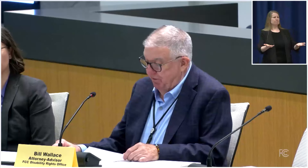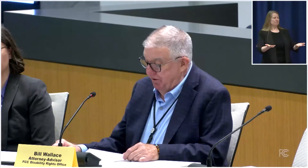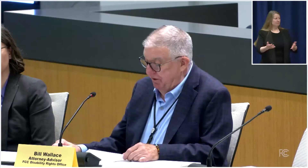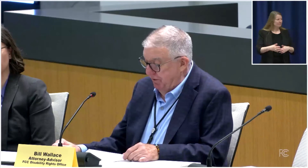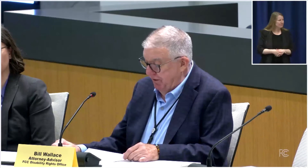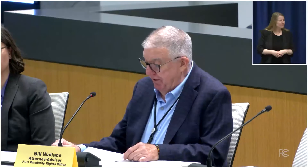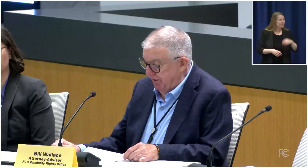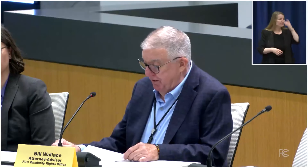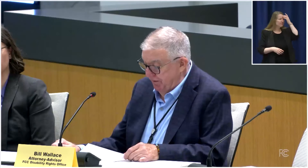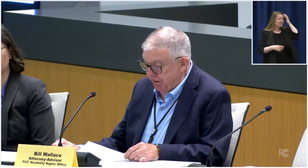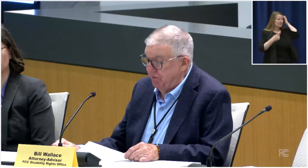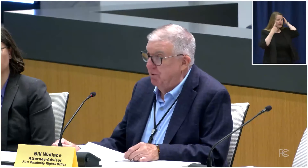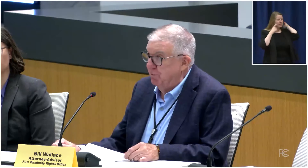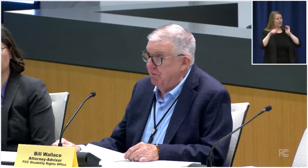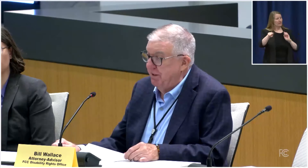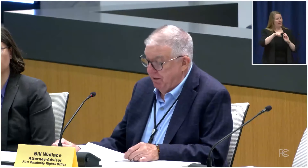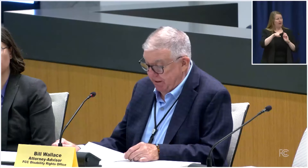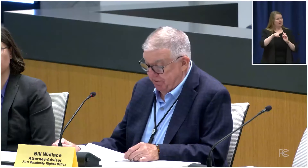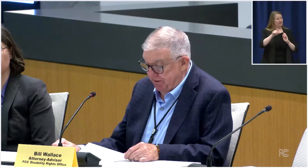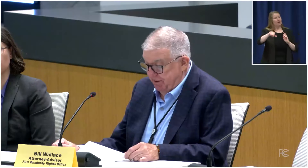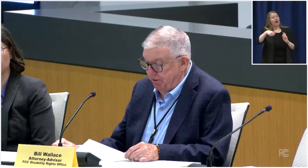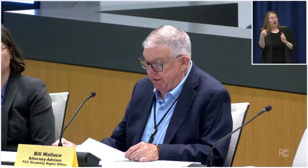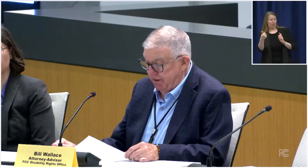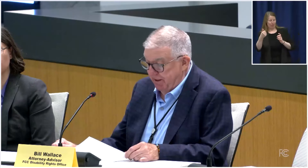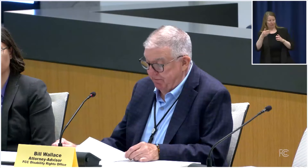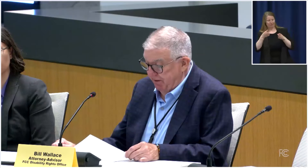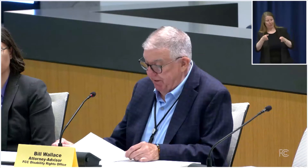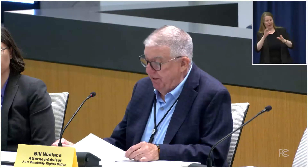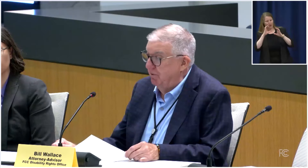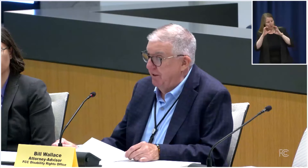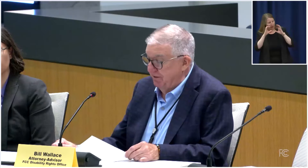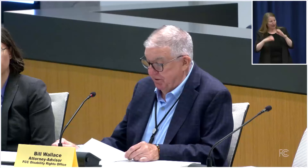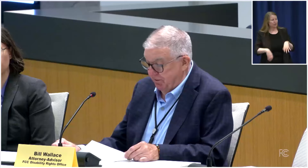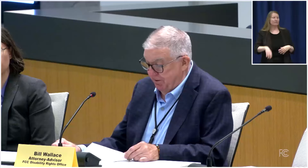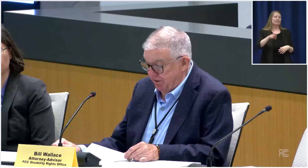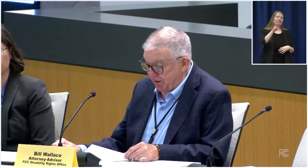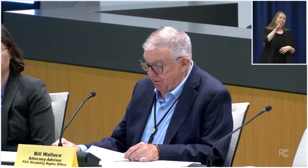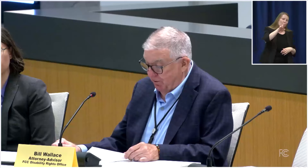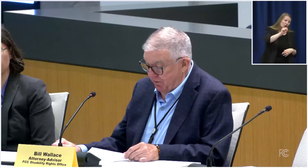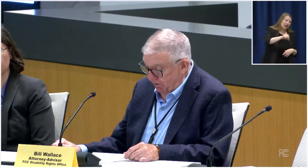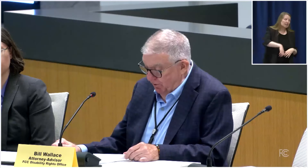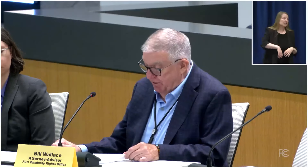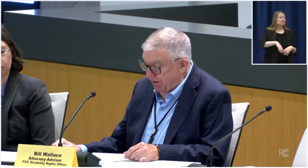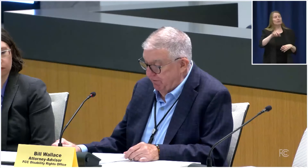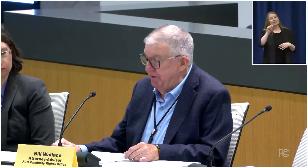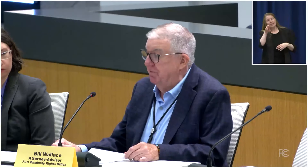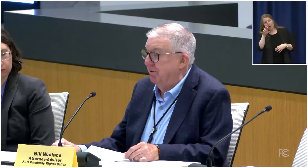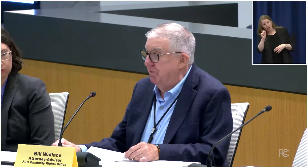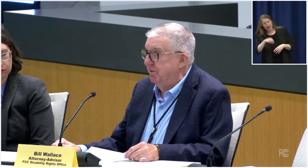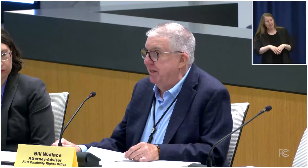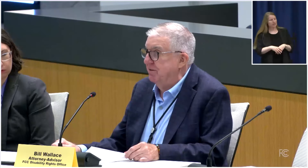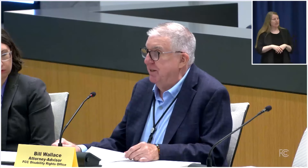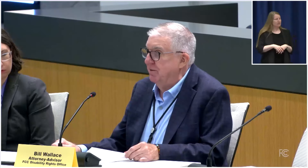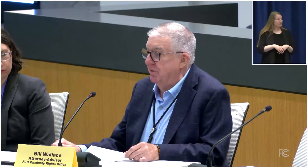THESE CUSTOMERS IS ALSO AVAILABLE AT THE DVC WEBSITE I MENTIONED EARLIER. SO IF THERE IS NO DVC, HOW